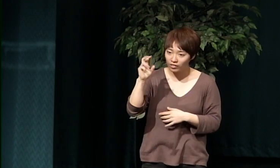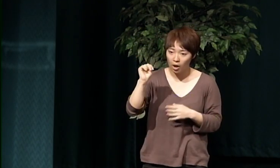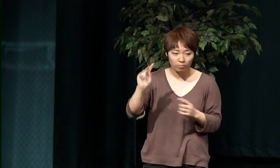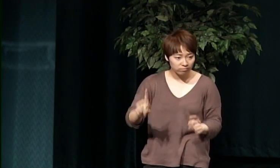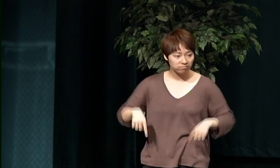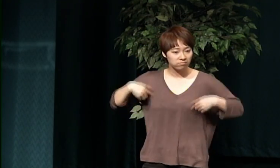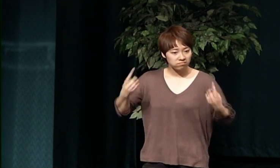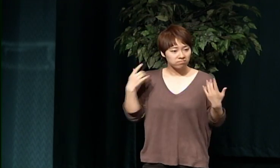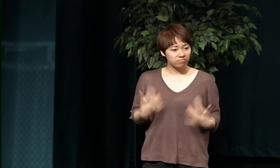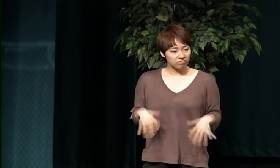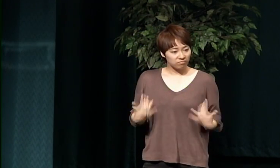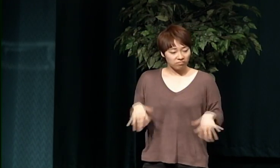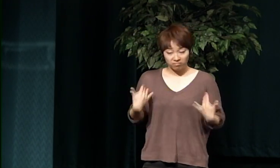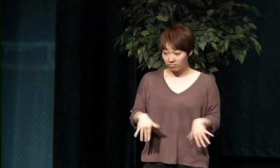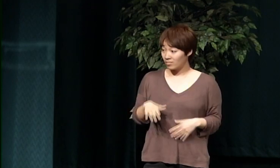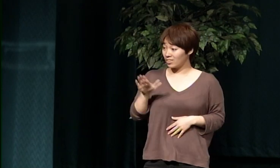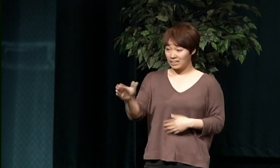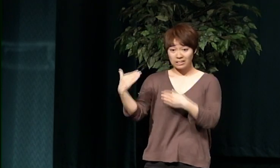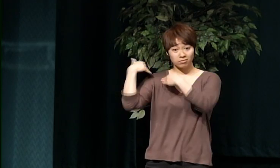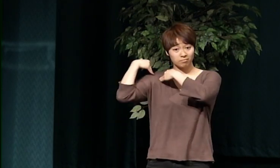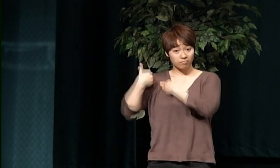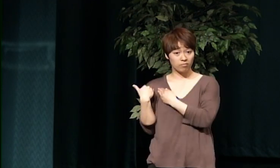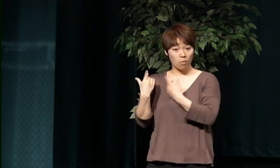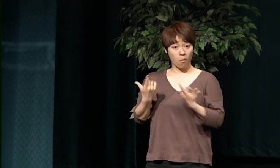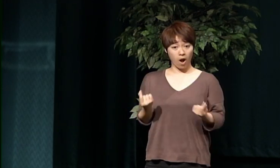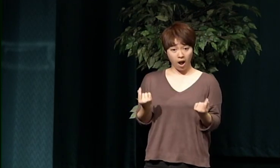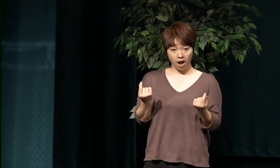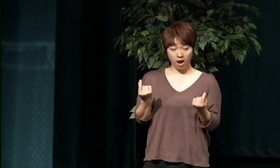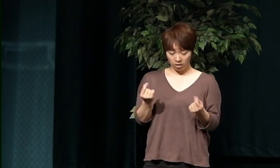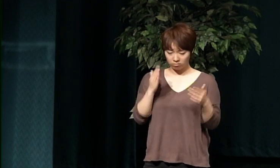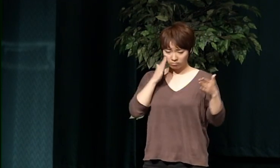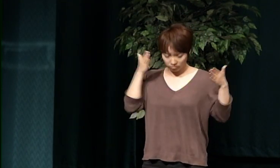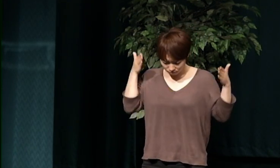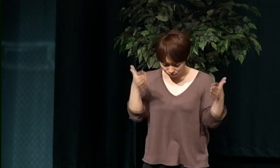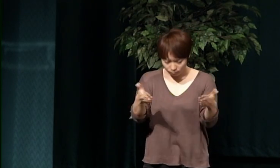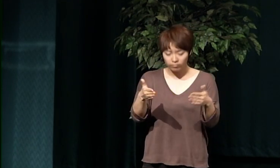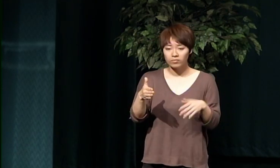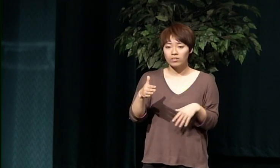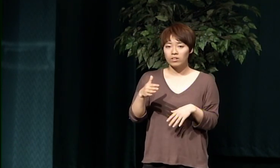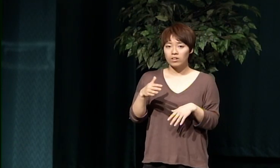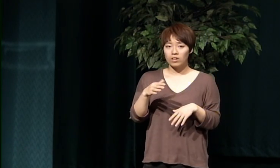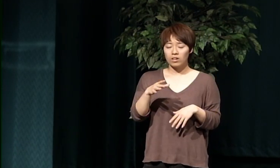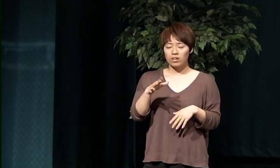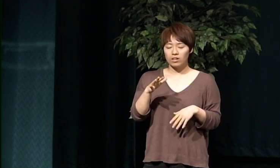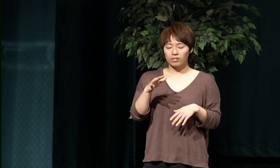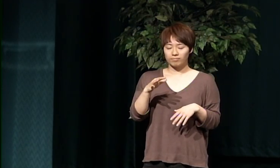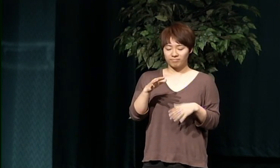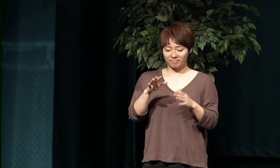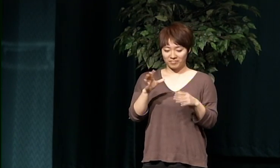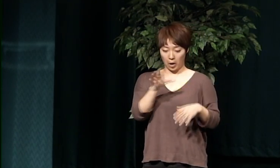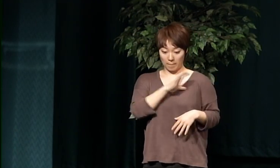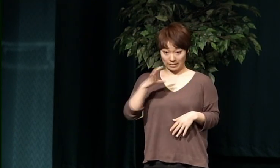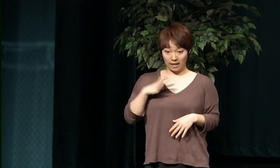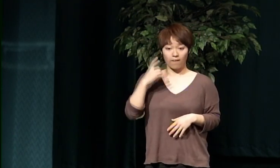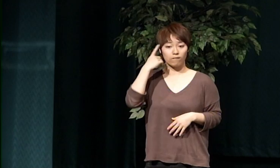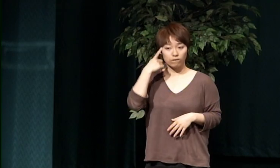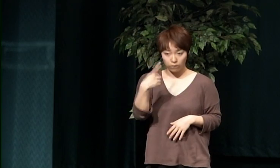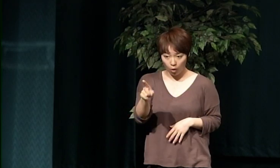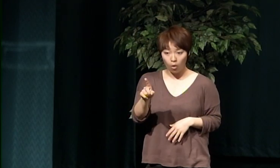and she is serving her third term as a parliament member. In that capacity, she is responsible